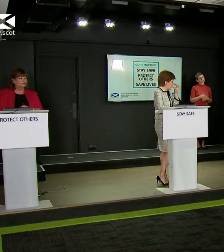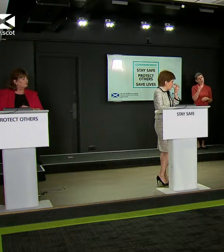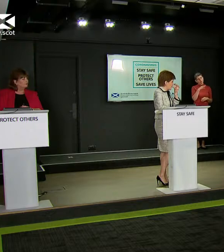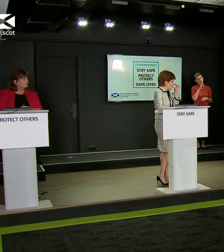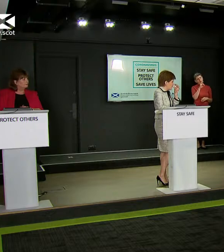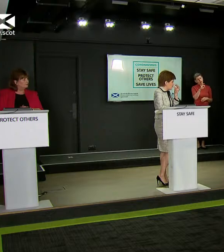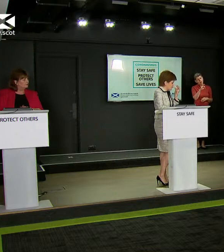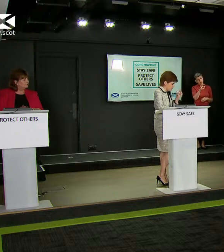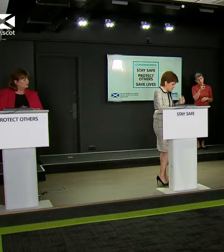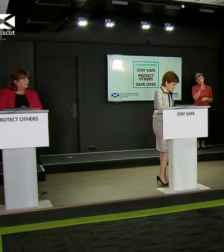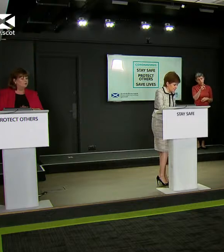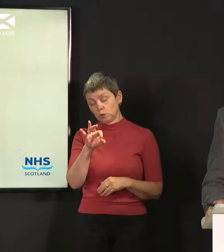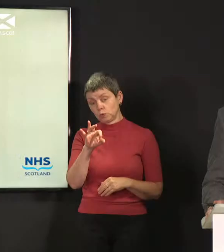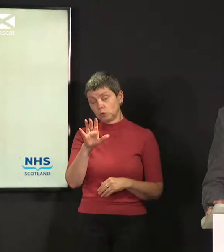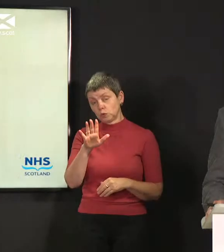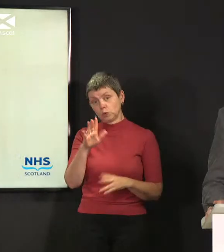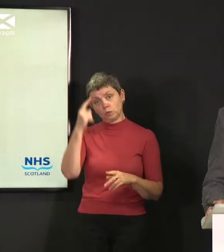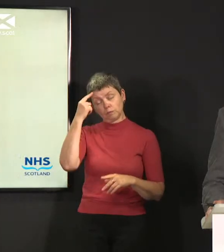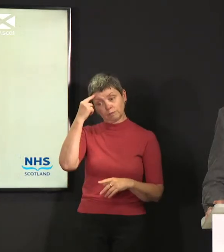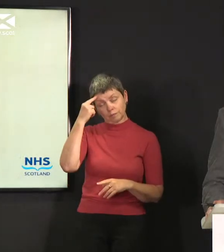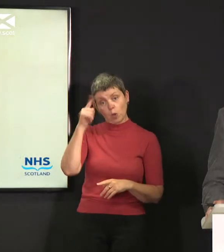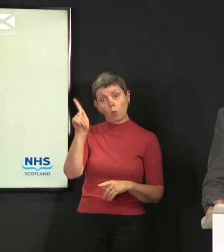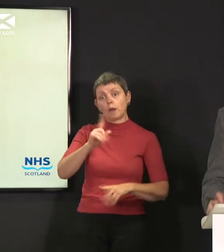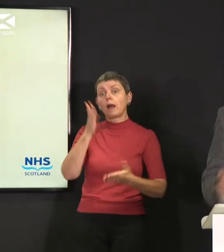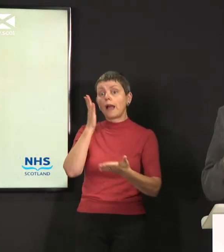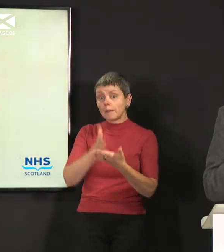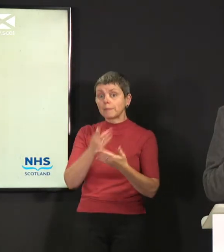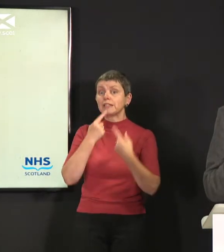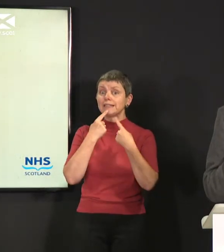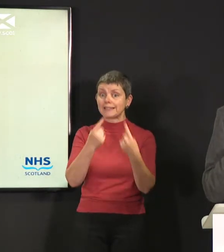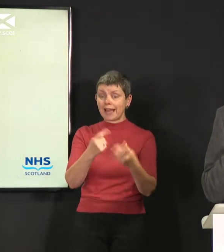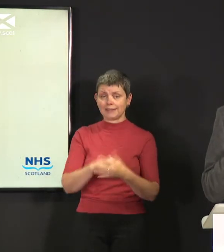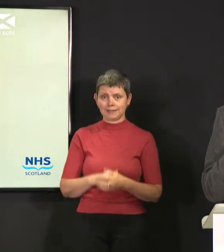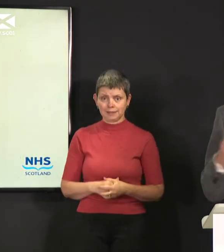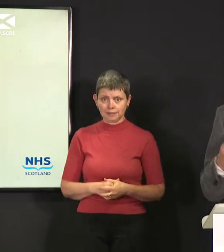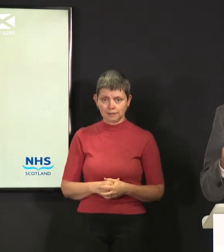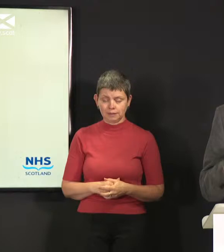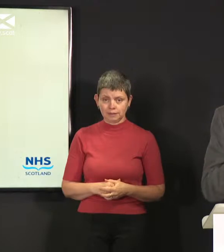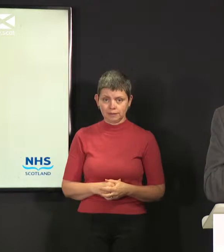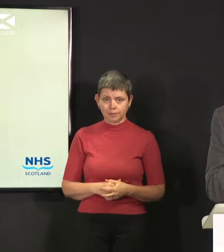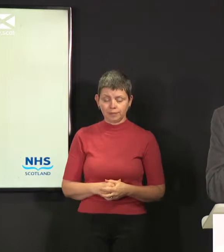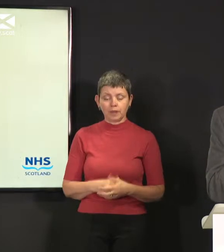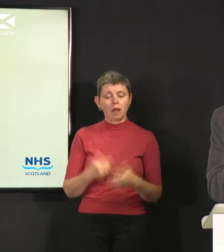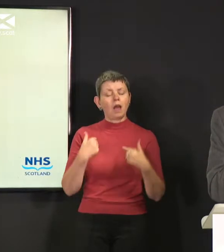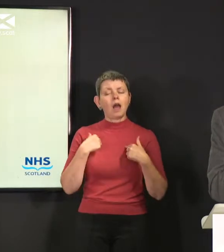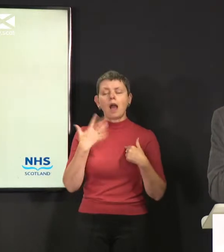the words I said, that there is no actual evidence that I have that there were rules